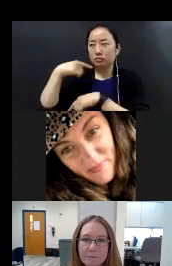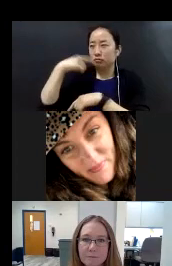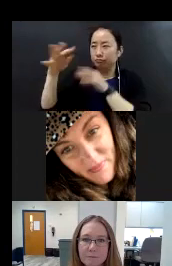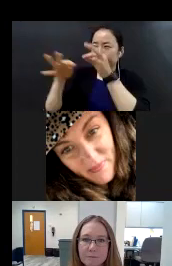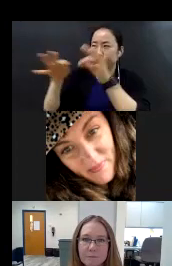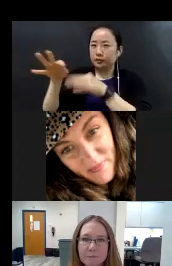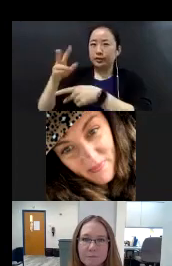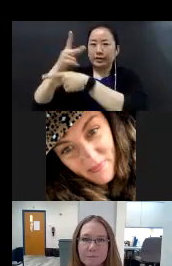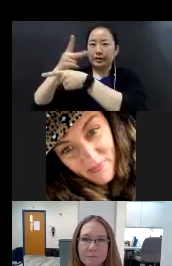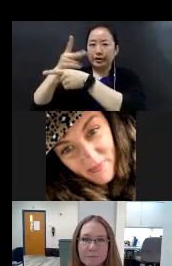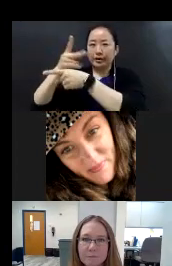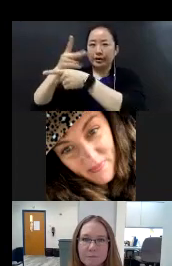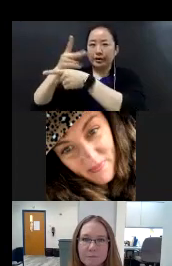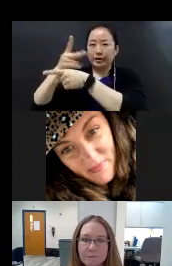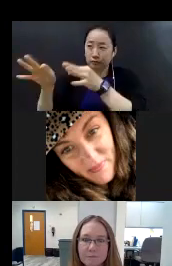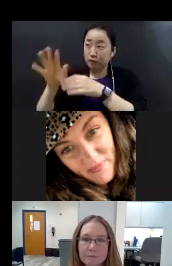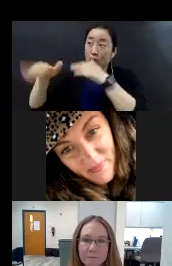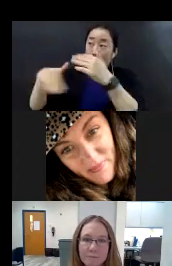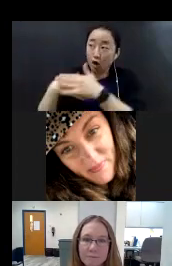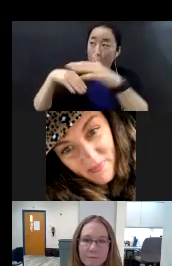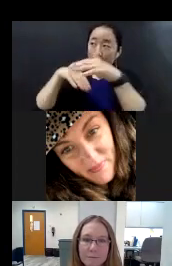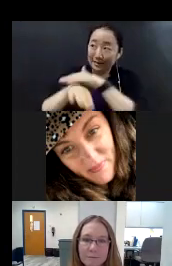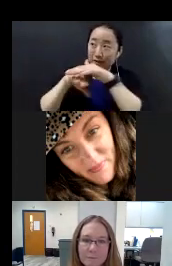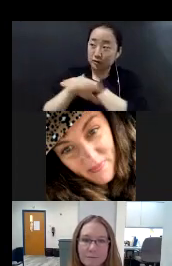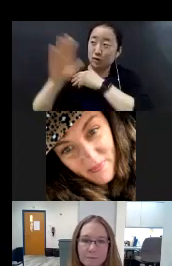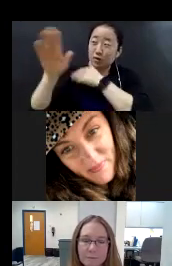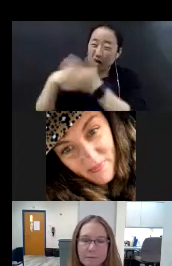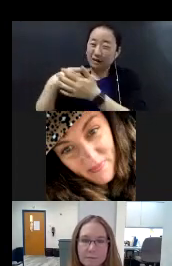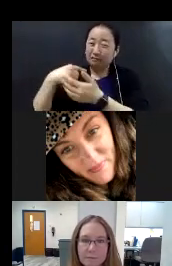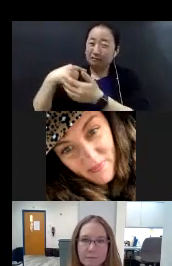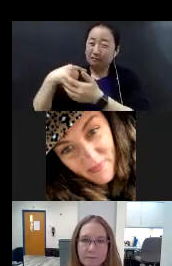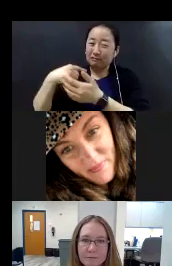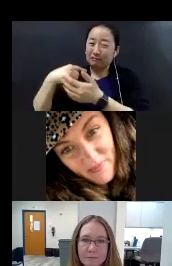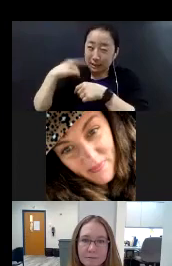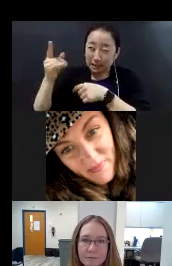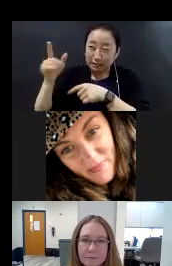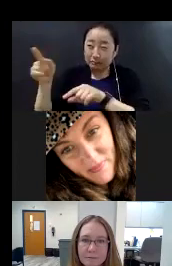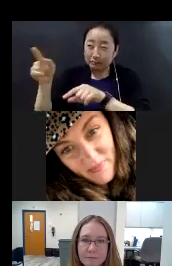ALL OF THE ENTRANCES OF THE HOME SO WE CAN KIND OF GET A BETTER UNDERSTANDING.